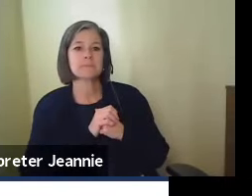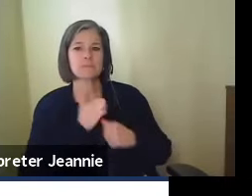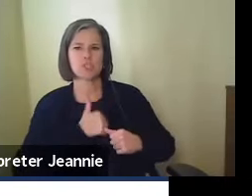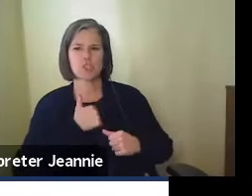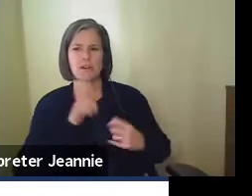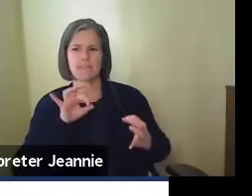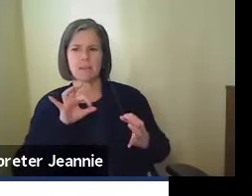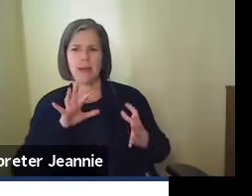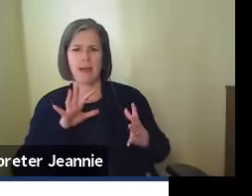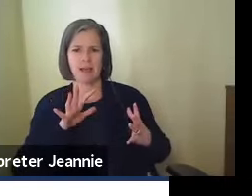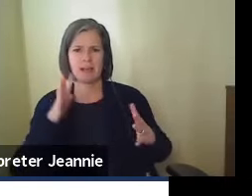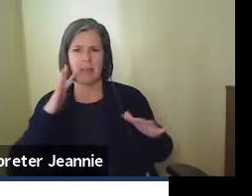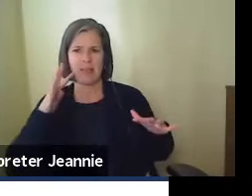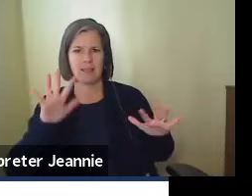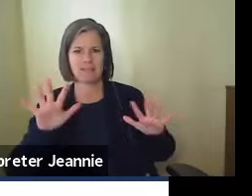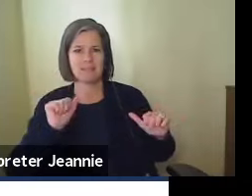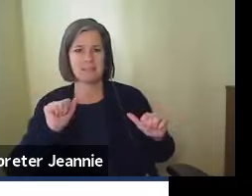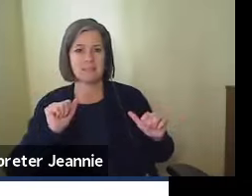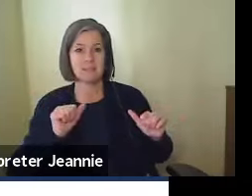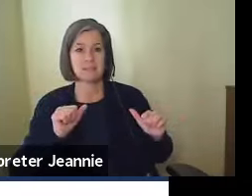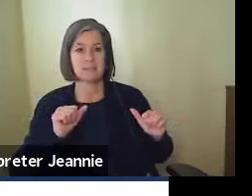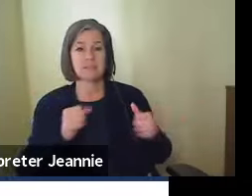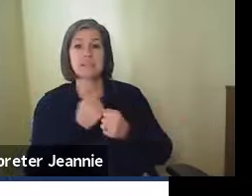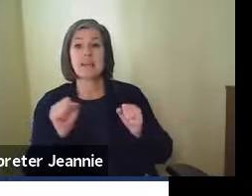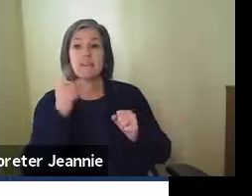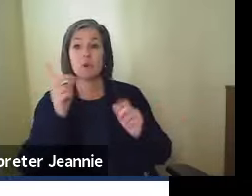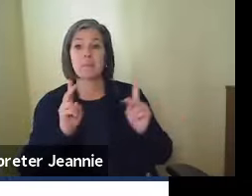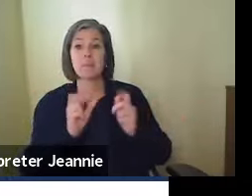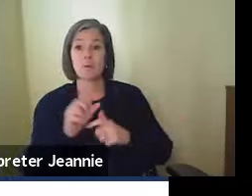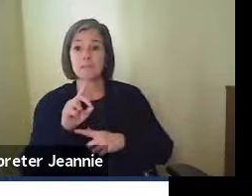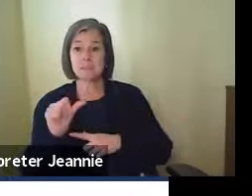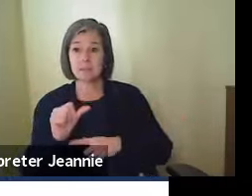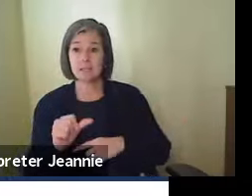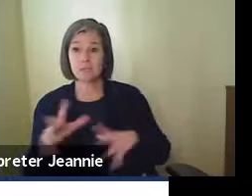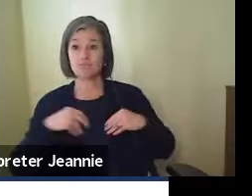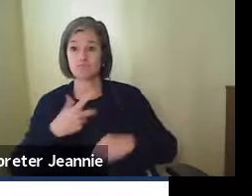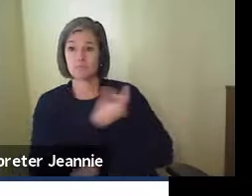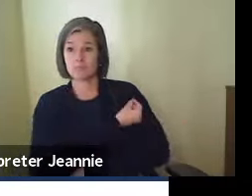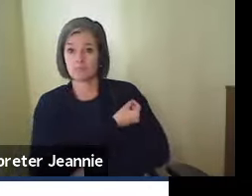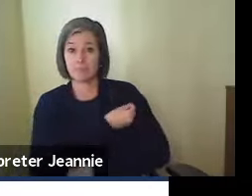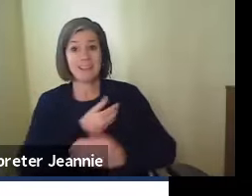Is it safe people with disabilities to take this vaccine even though this population